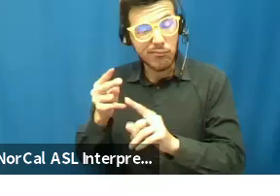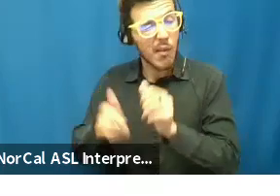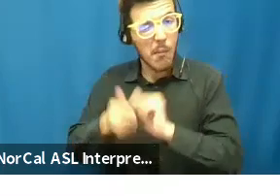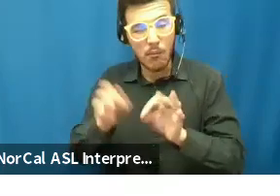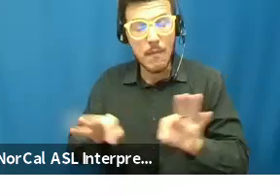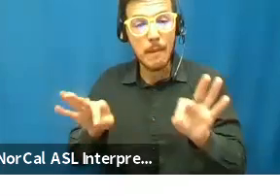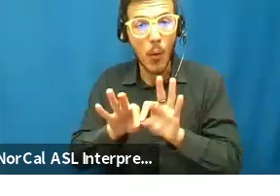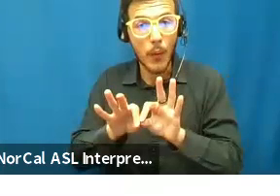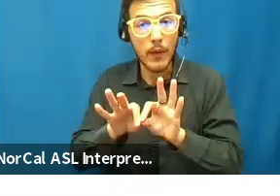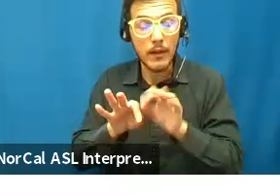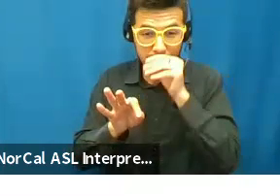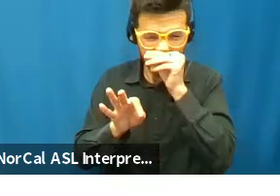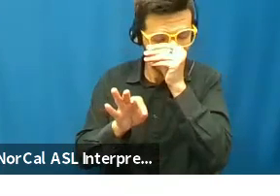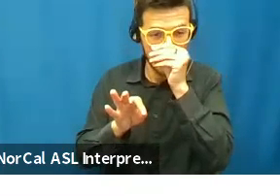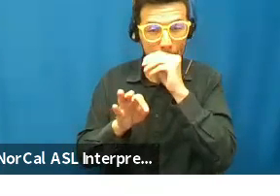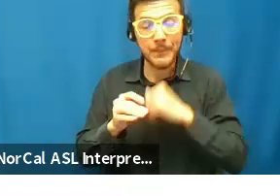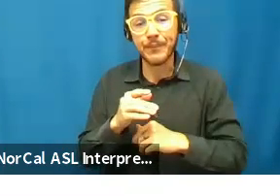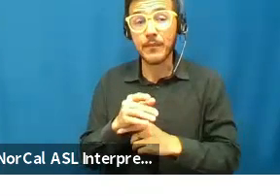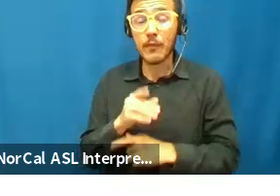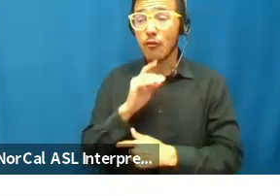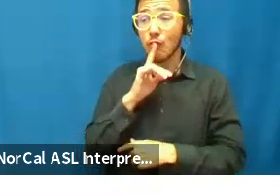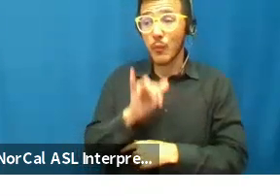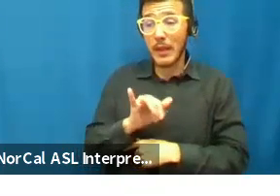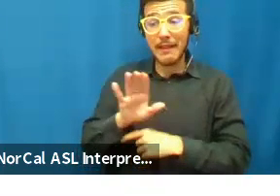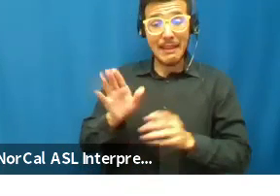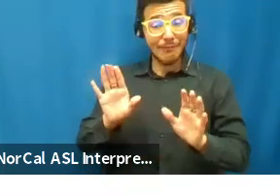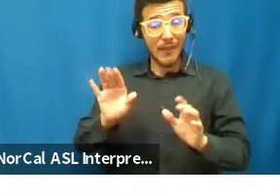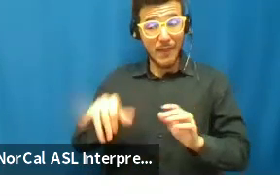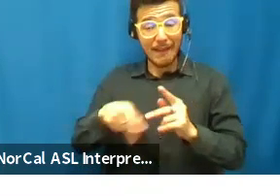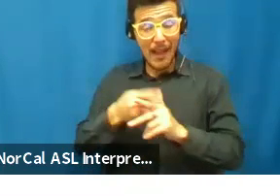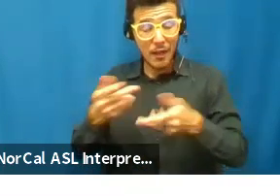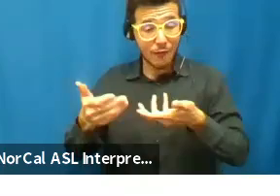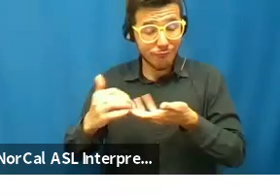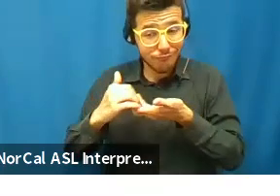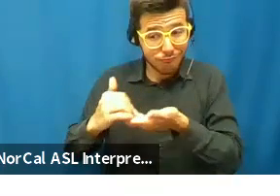part of those trainings was really influential and beneficial for the staff when conducting